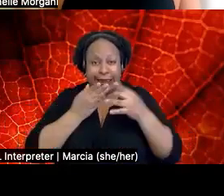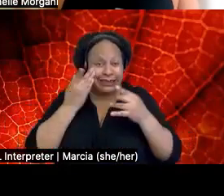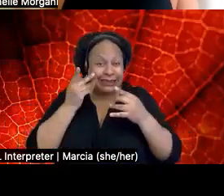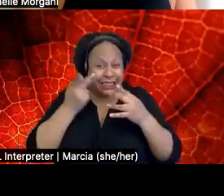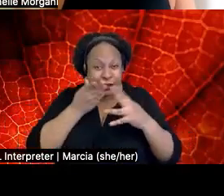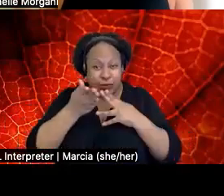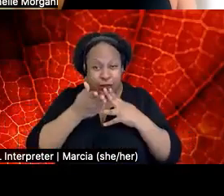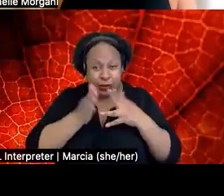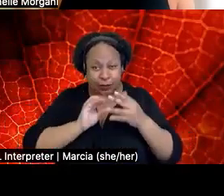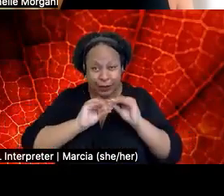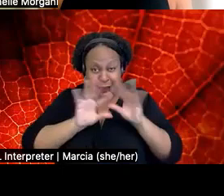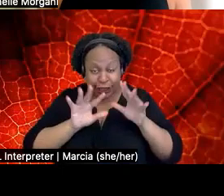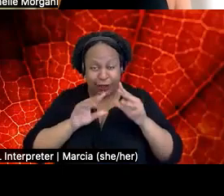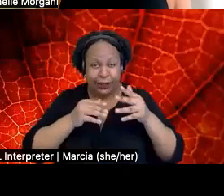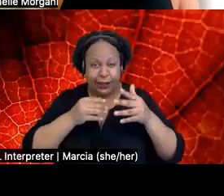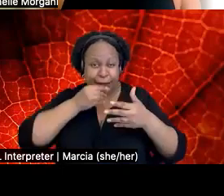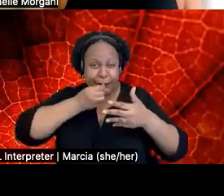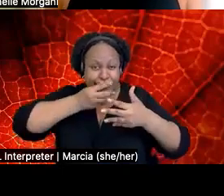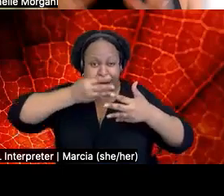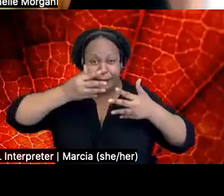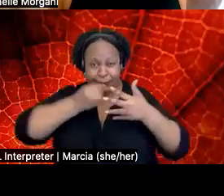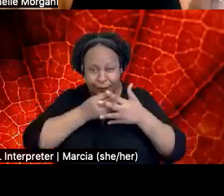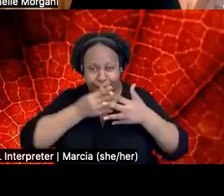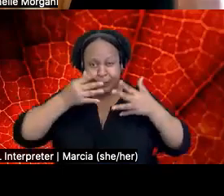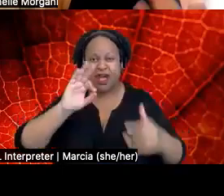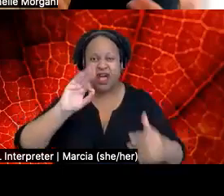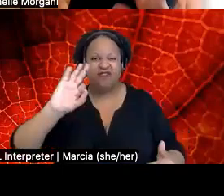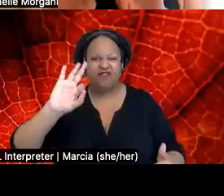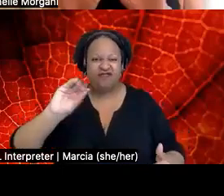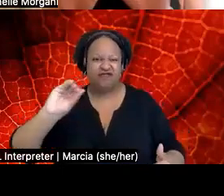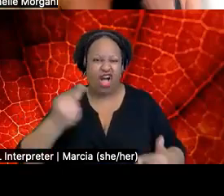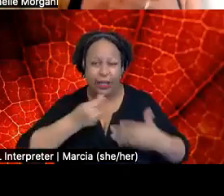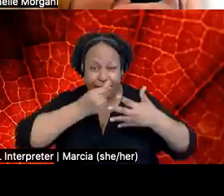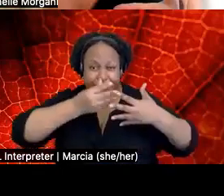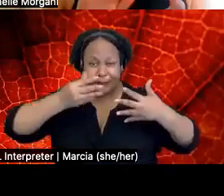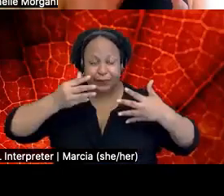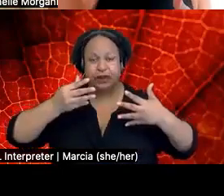I actually found a few solutions that literally include putting things on the